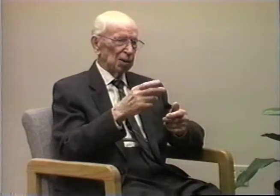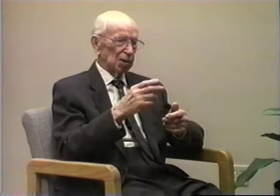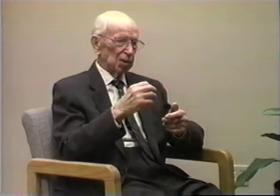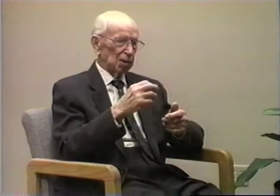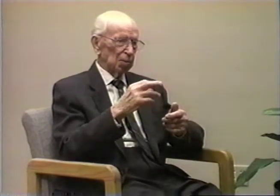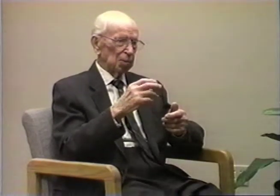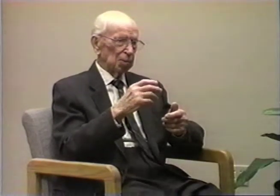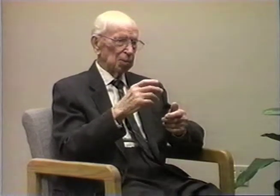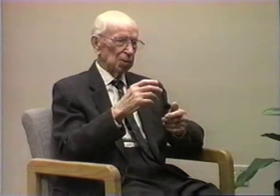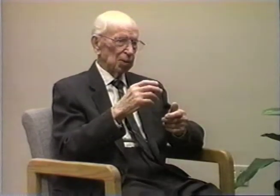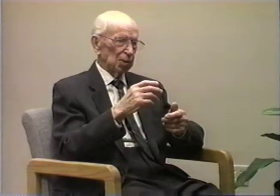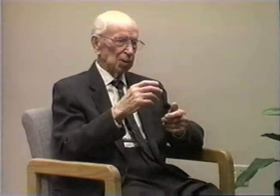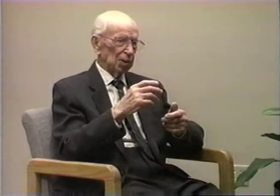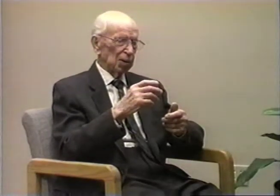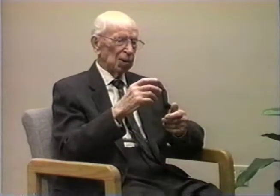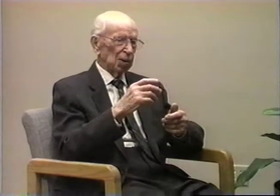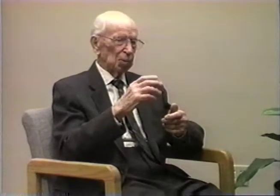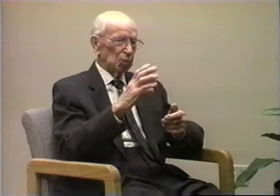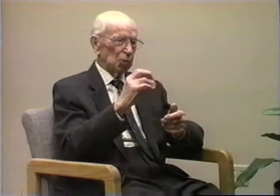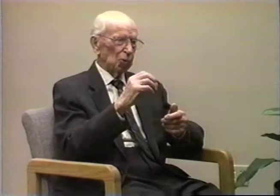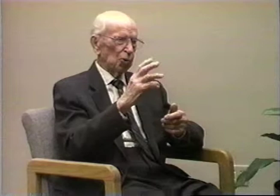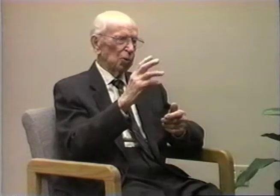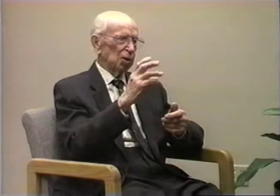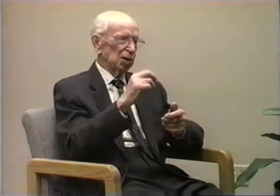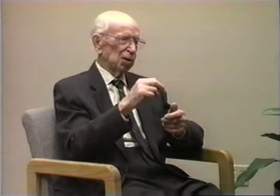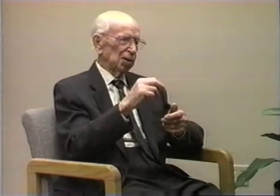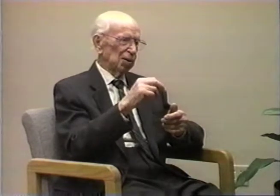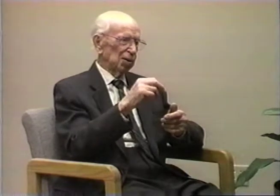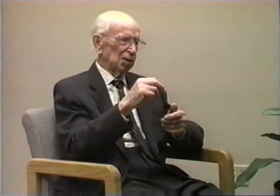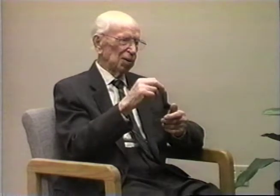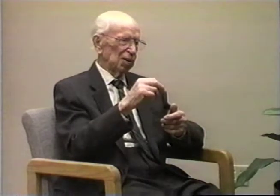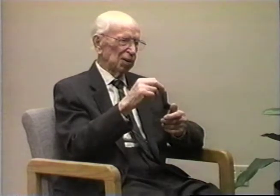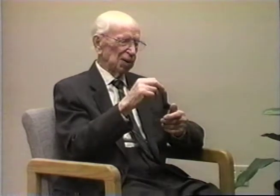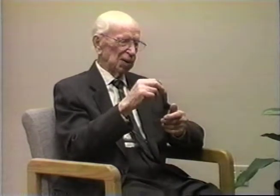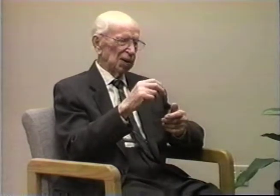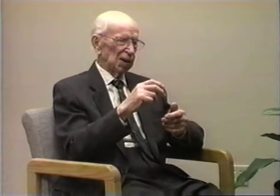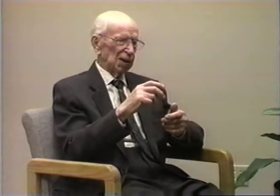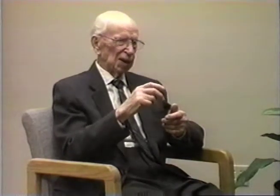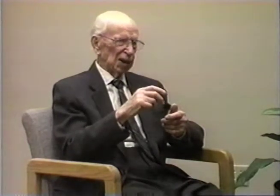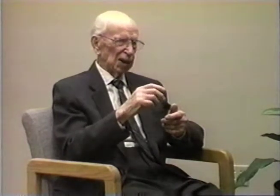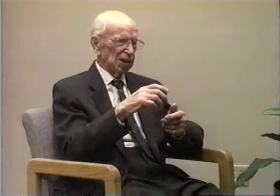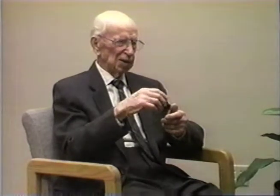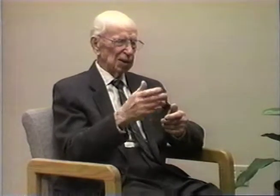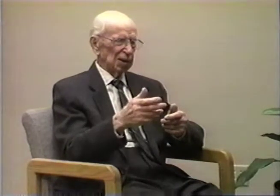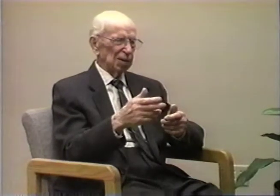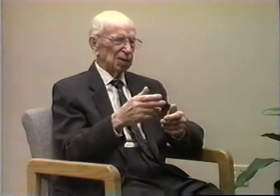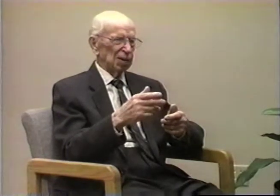After him was a man named Bowen.